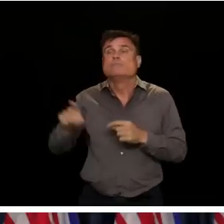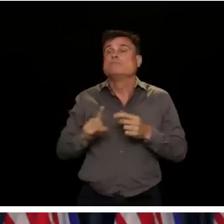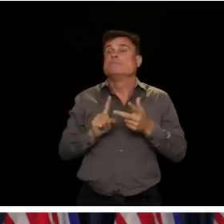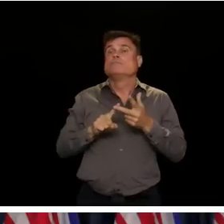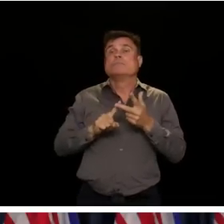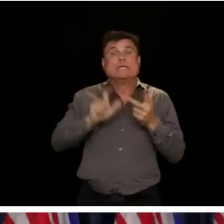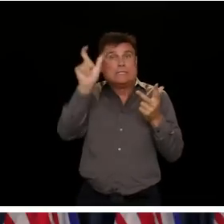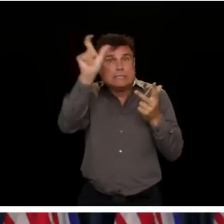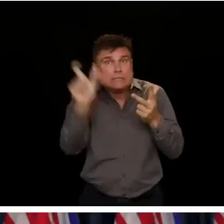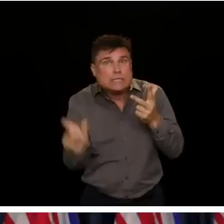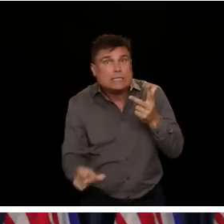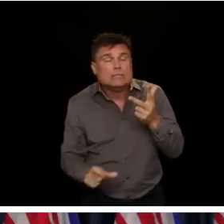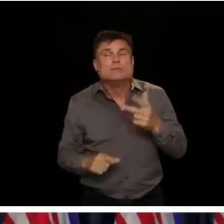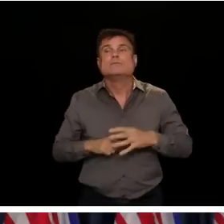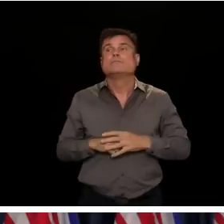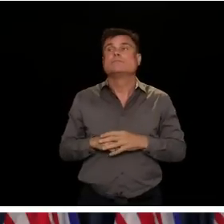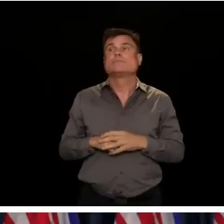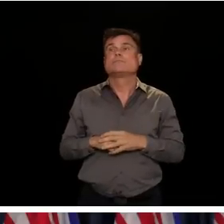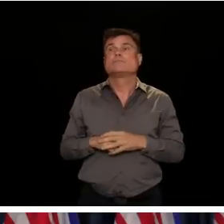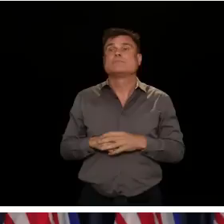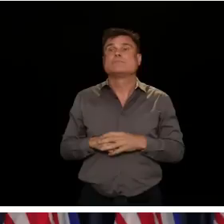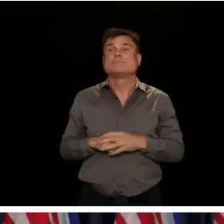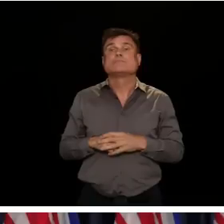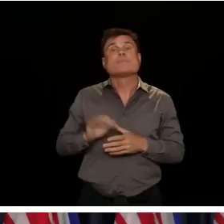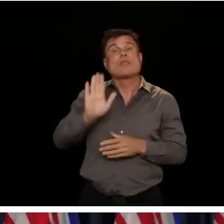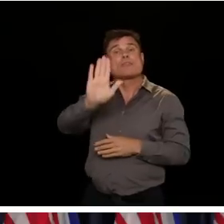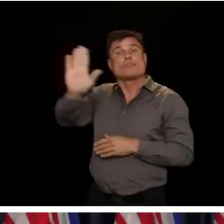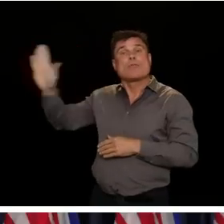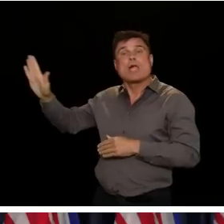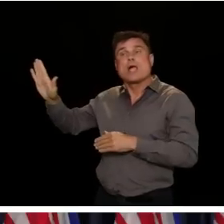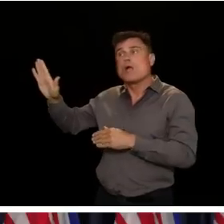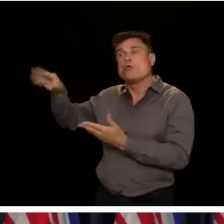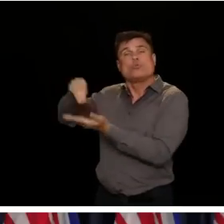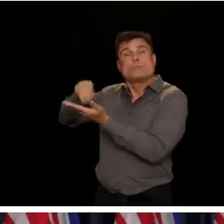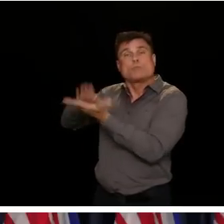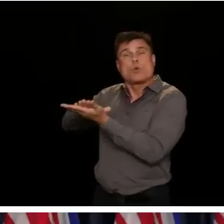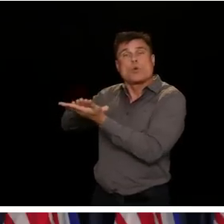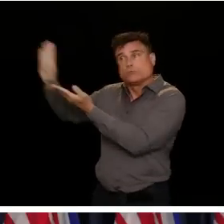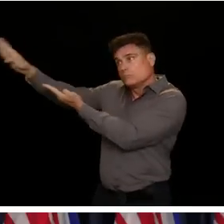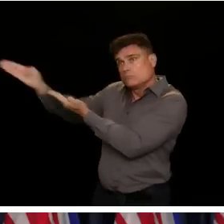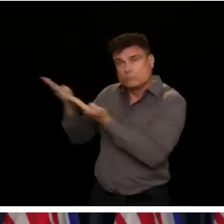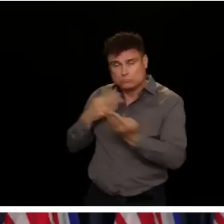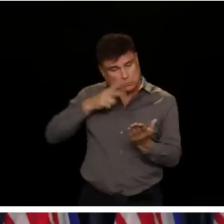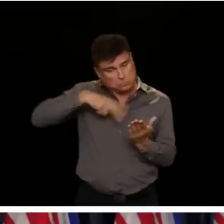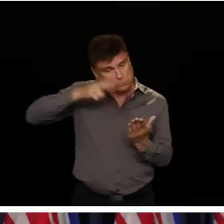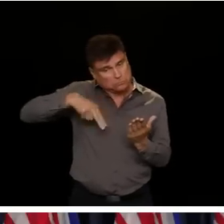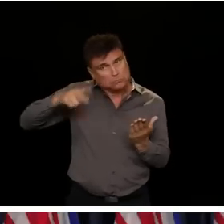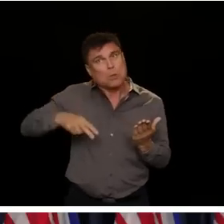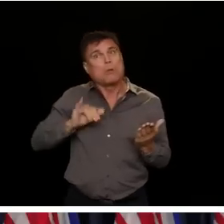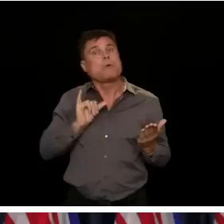retrospectively which showed they were able to find COVID-19